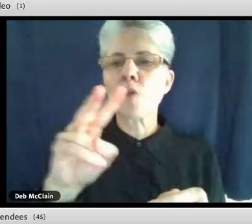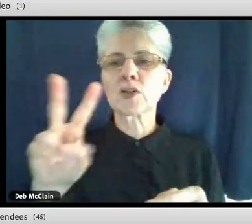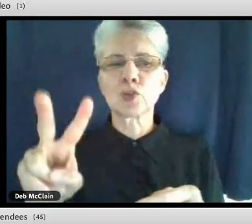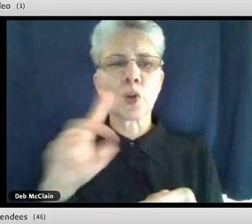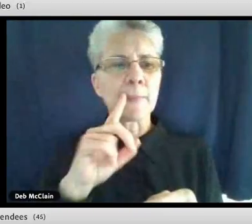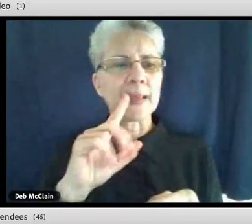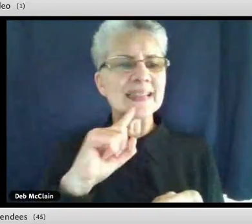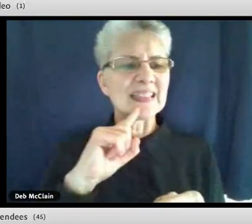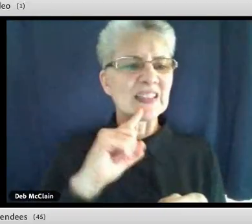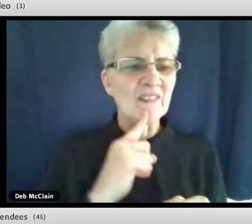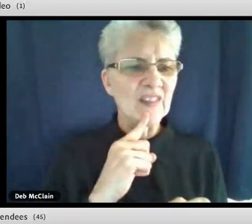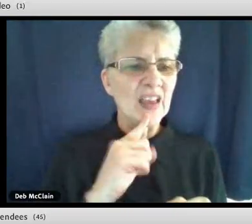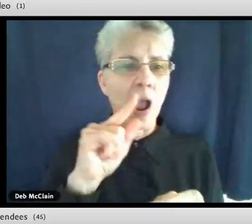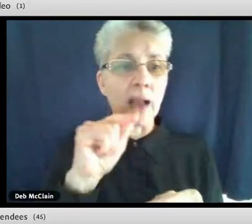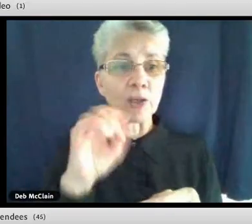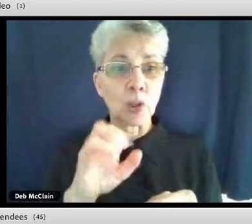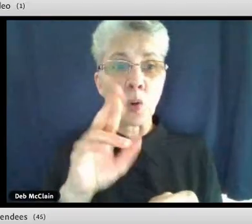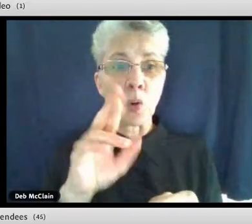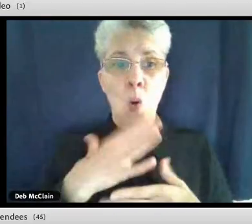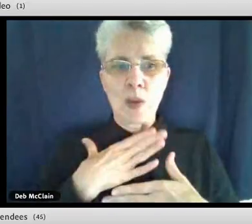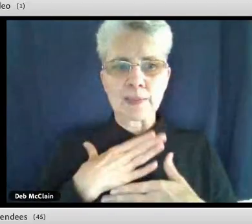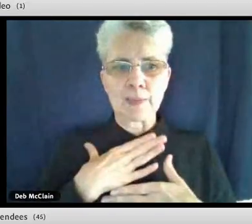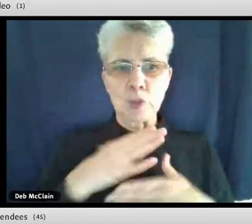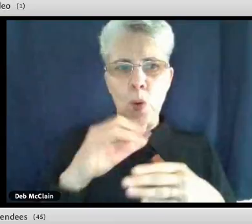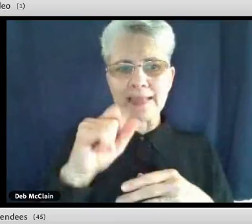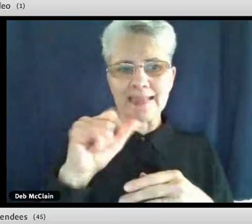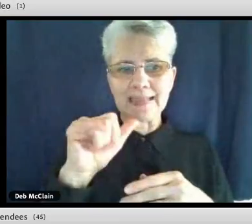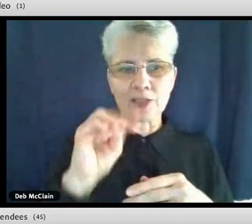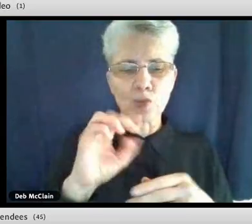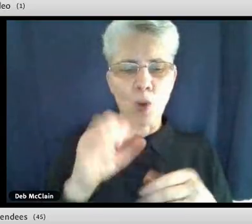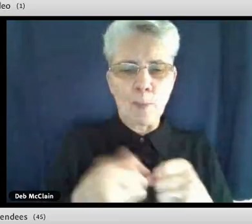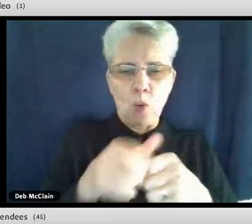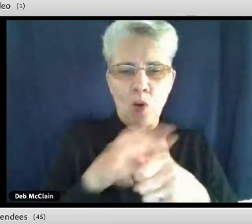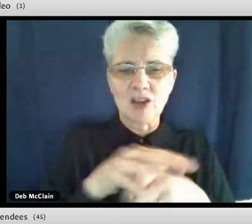acute respiratory syndrome coronavirus two, and that's the official name